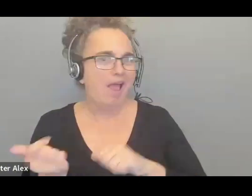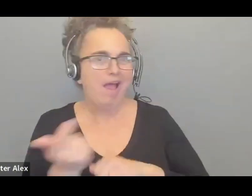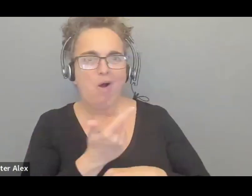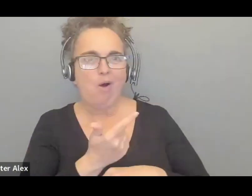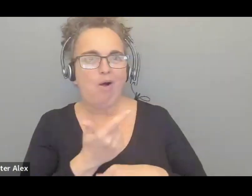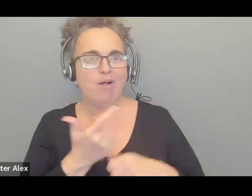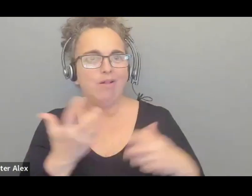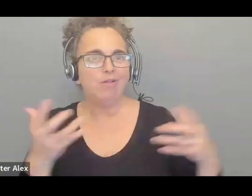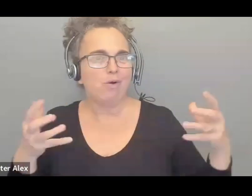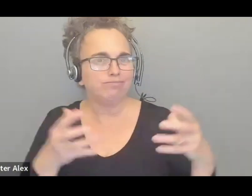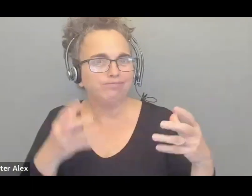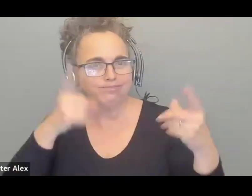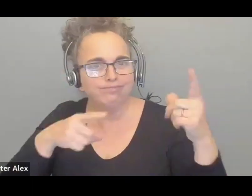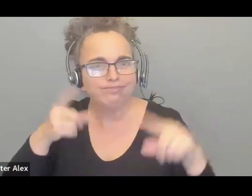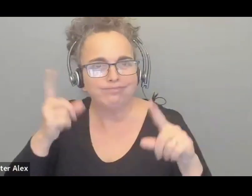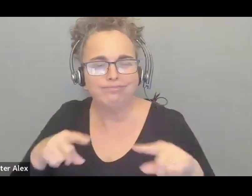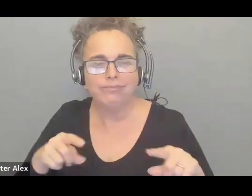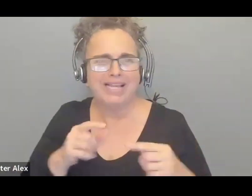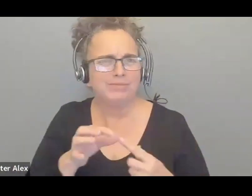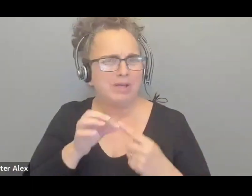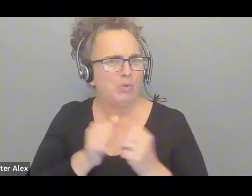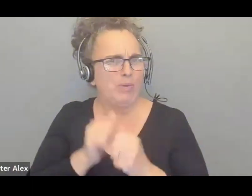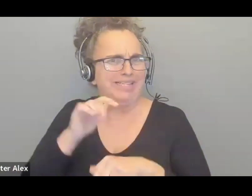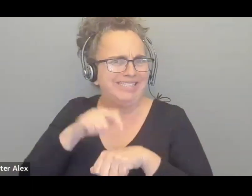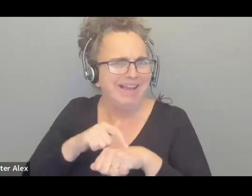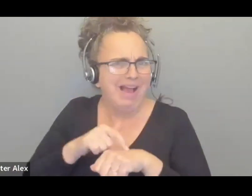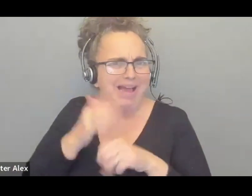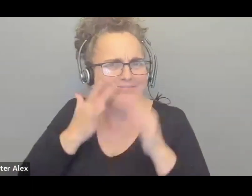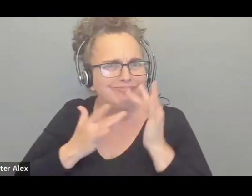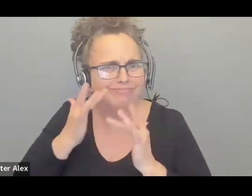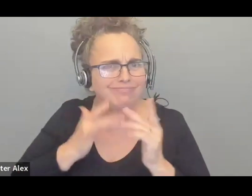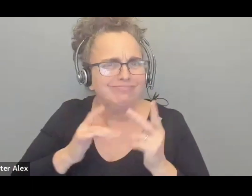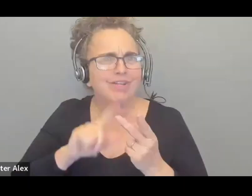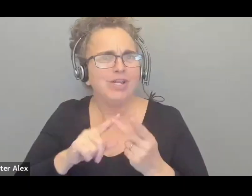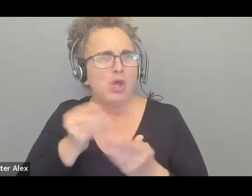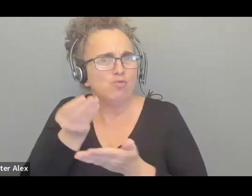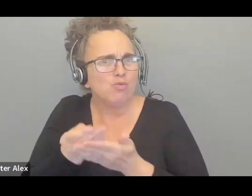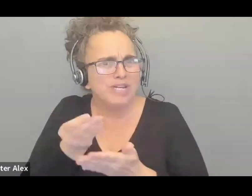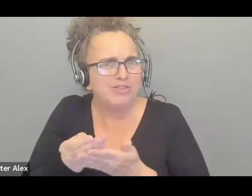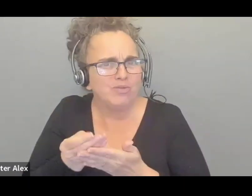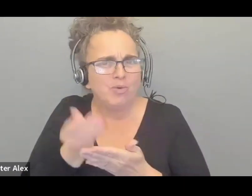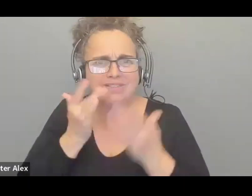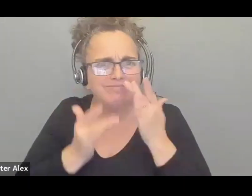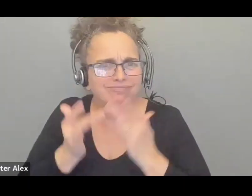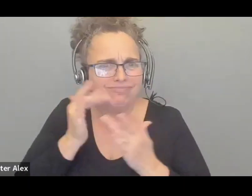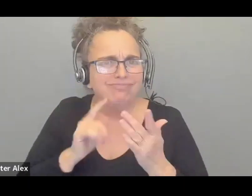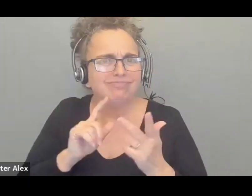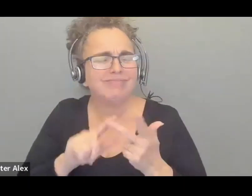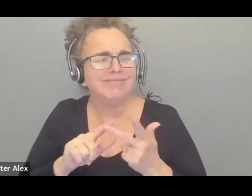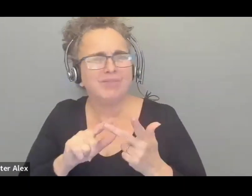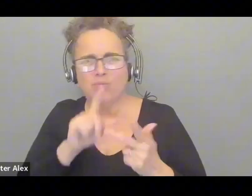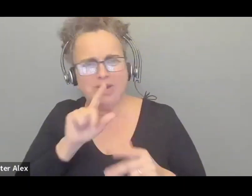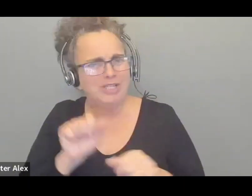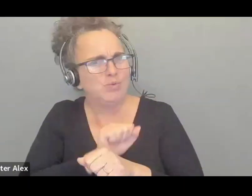resources and knowledge are huge barriers. And this person specifically is thinking about faculty